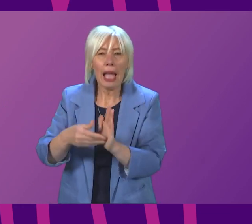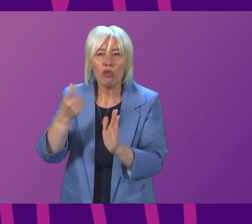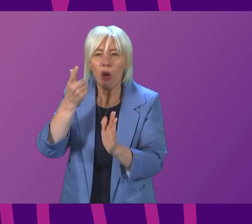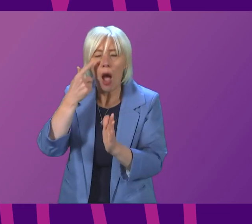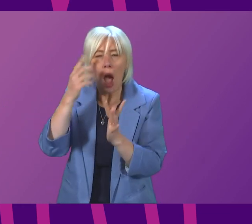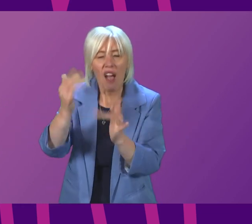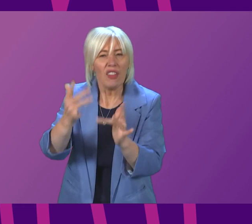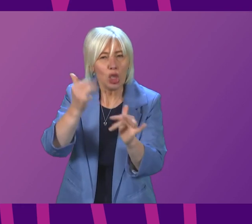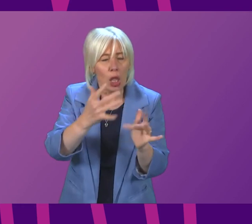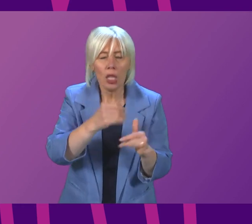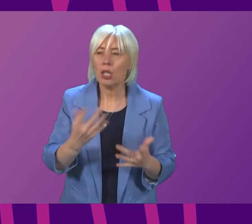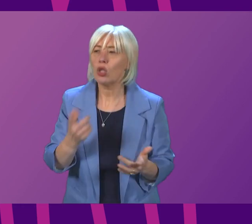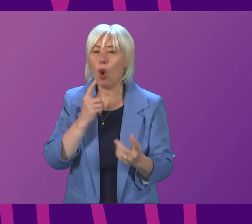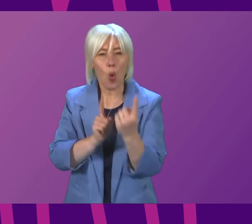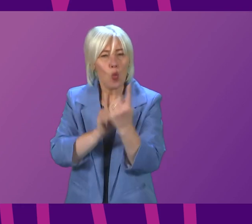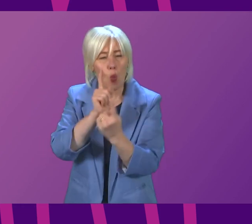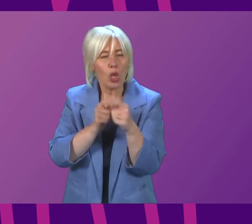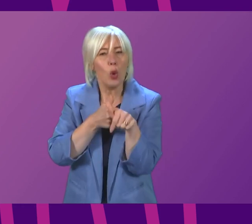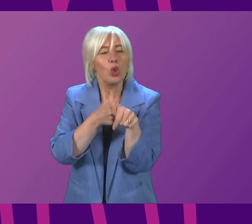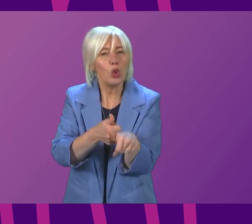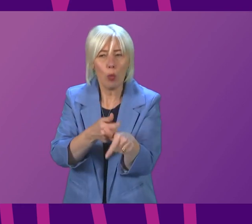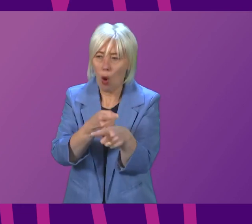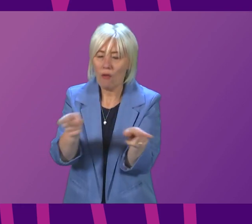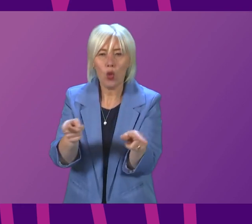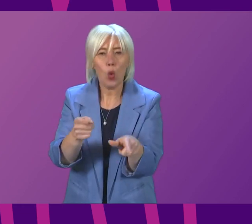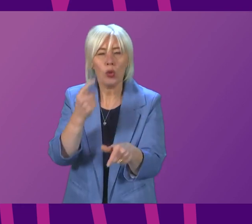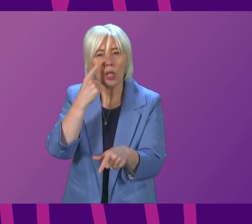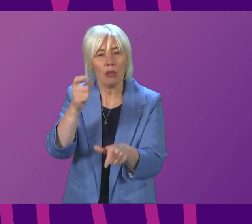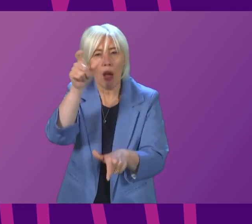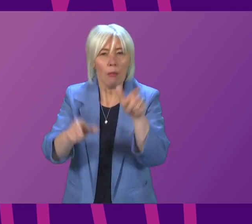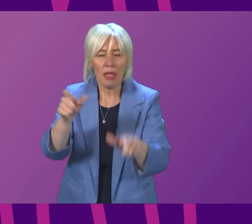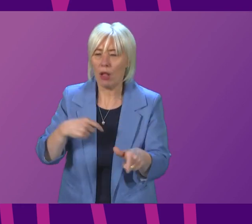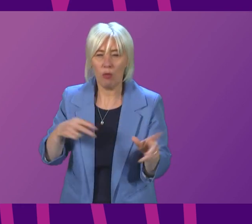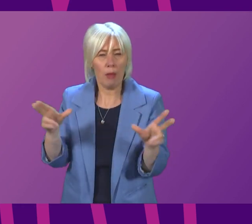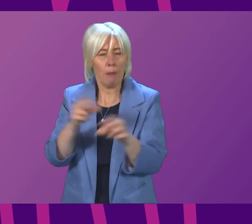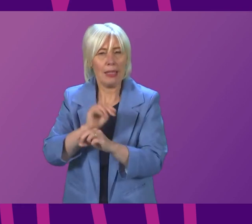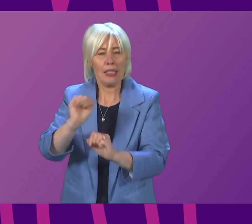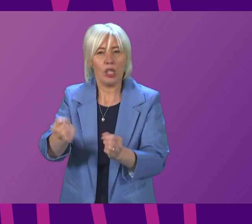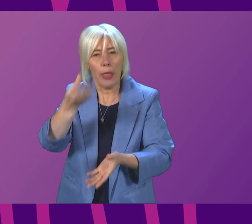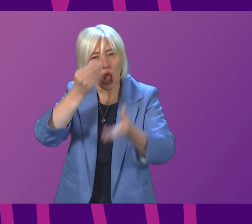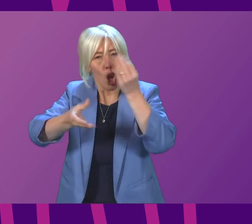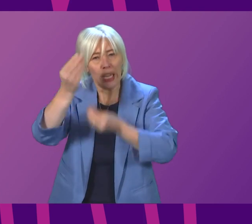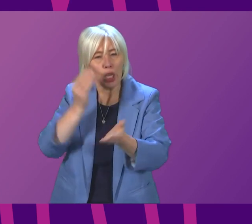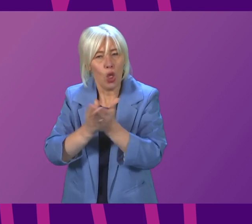What about one-to-one support, most importantly for young people who have lost out on their learning?